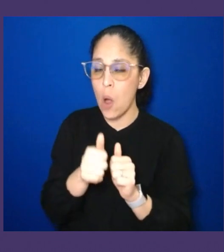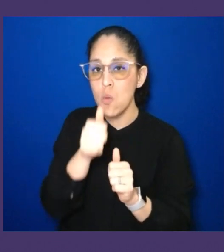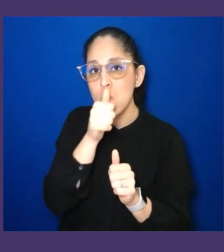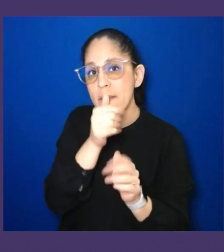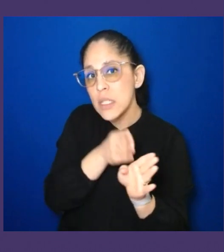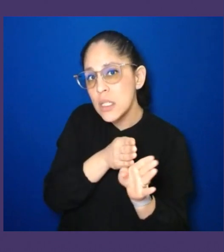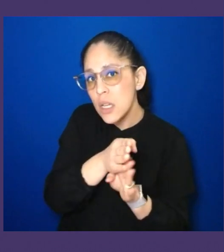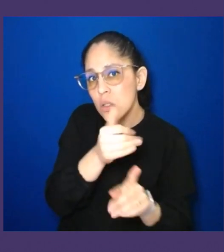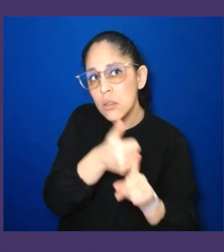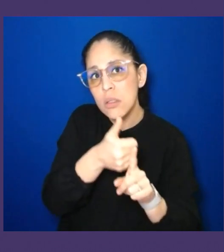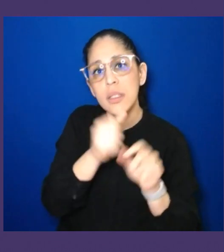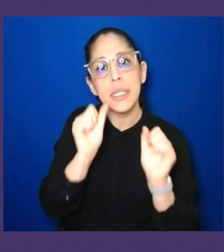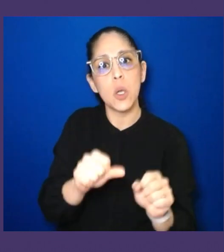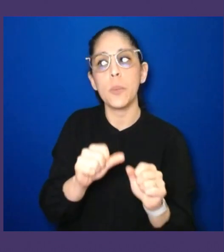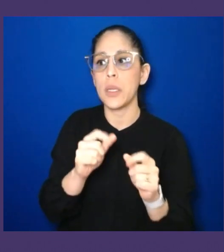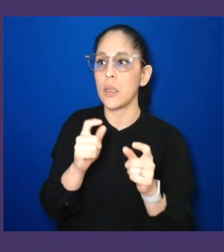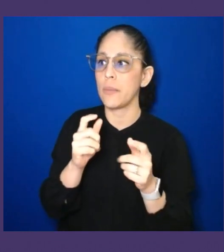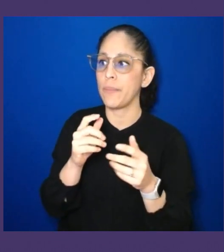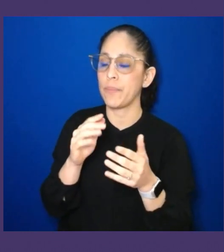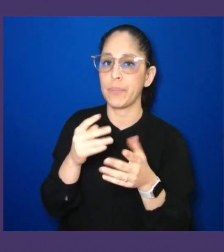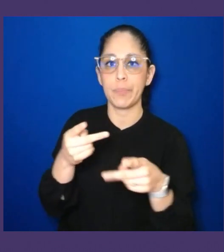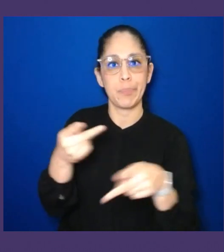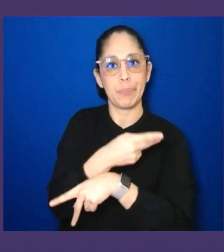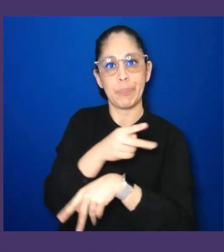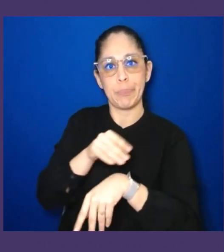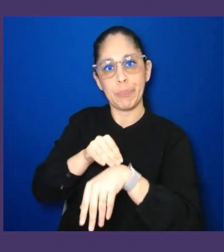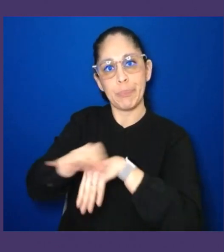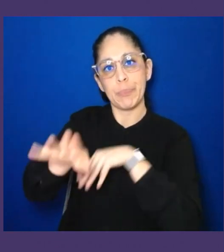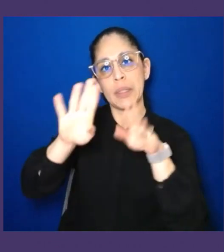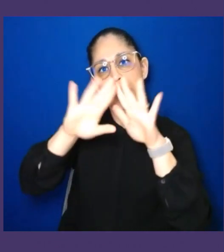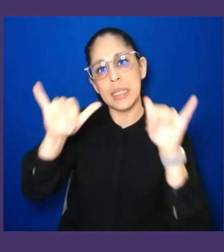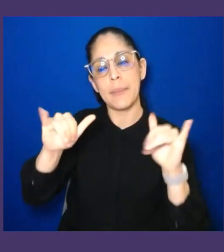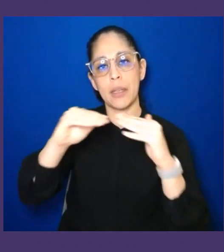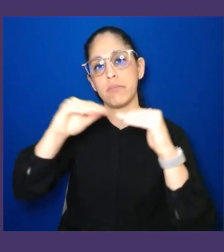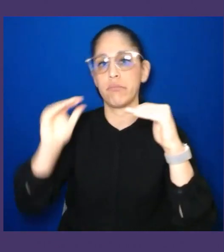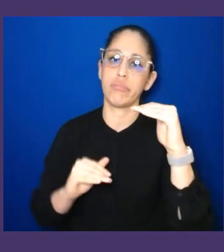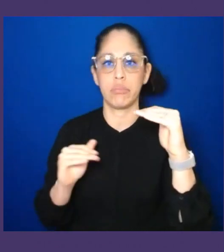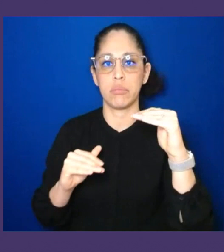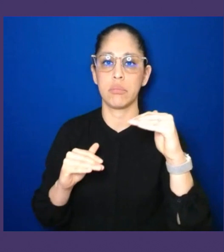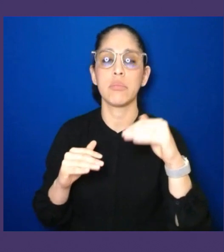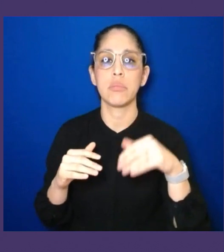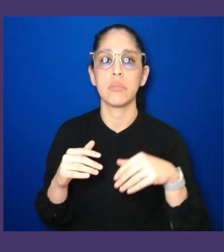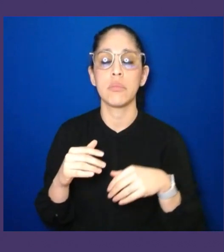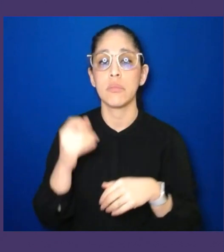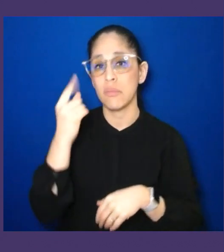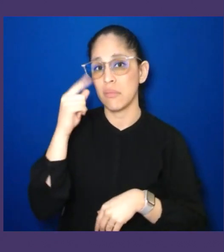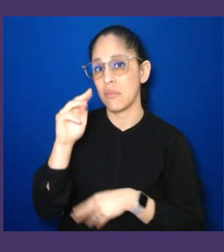contributing to systemic inequalities. Microsoft has been very